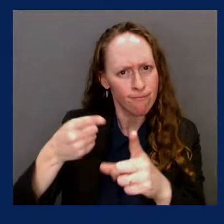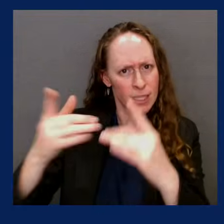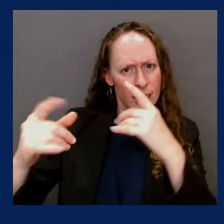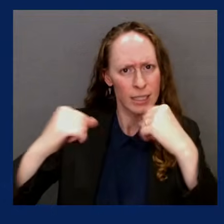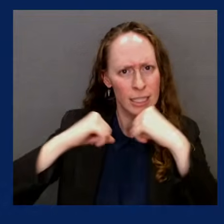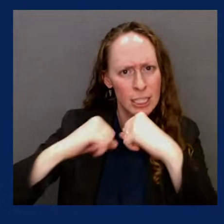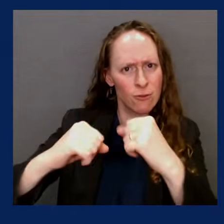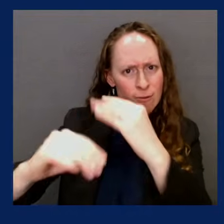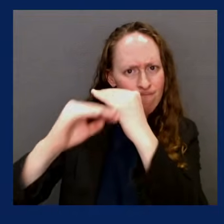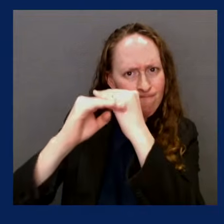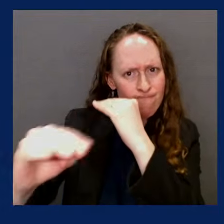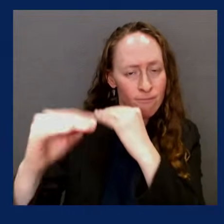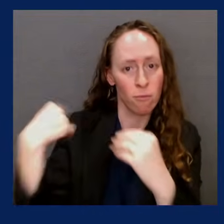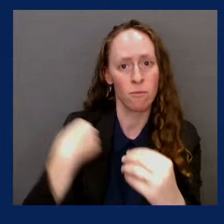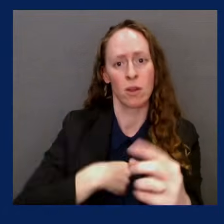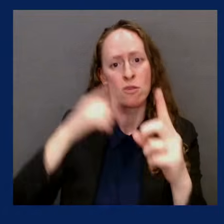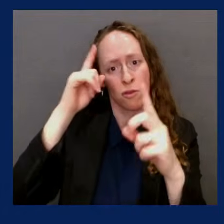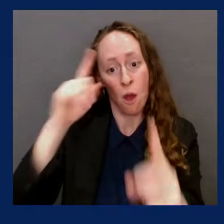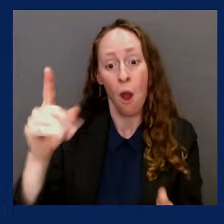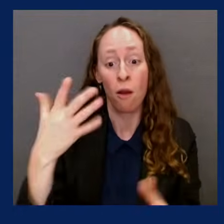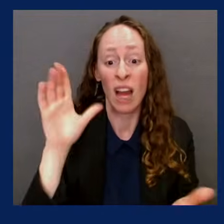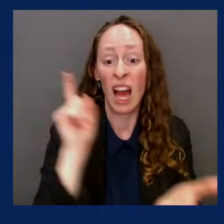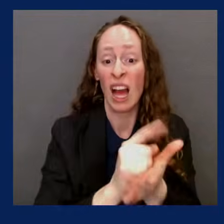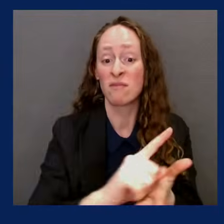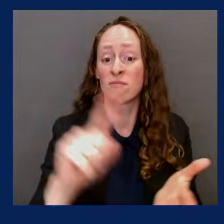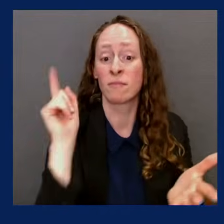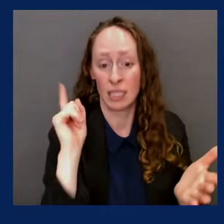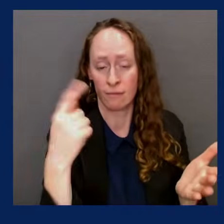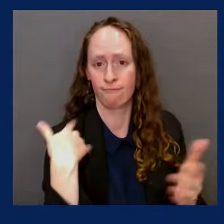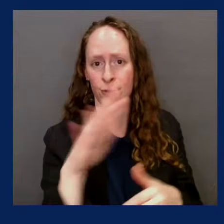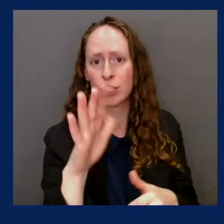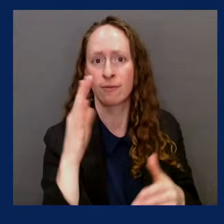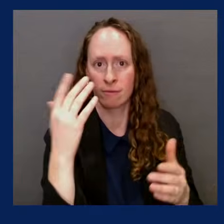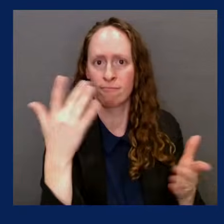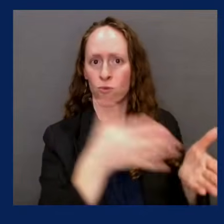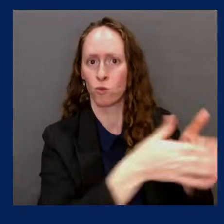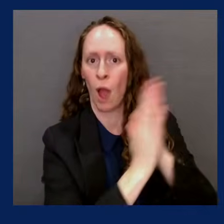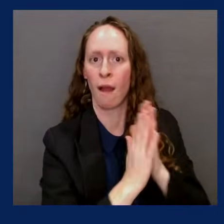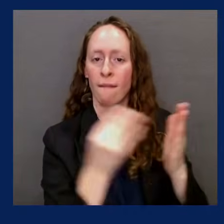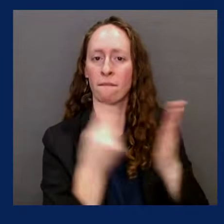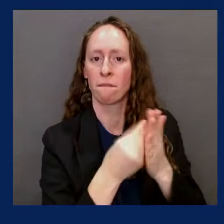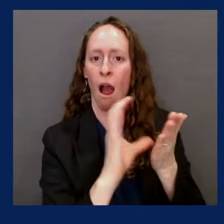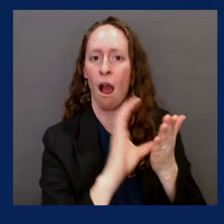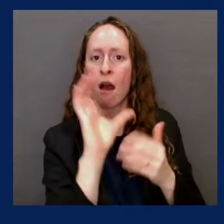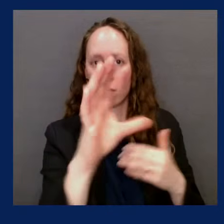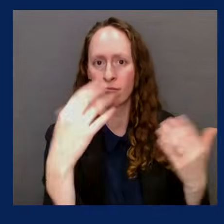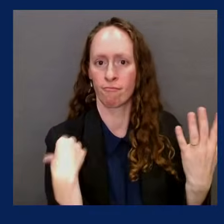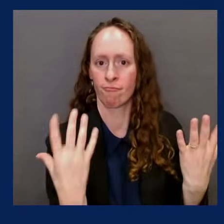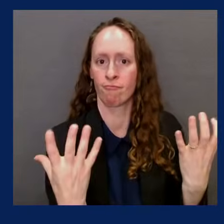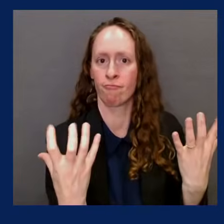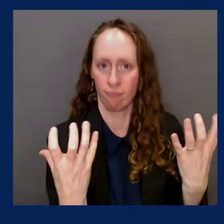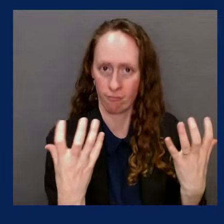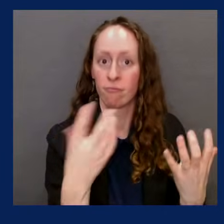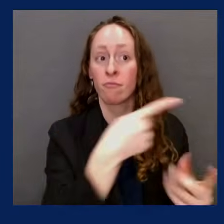our submarine production and maintenance capacity here in the United States. And I want to thank you, Mr. Prime Minister,